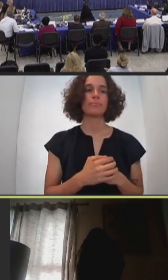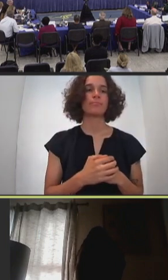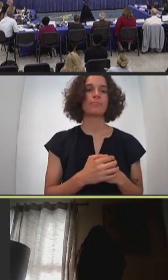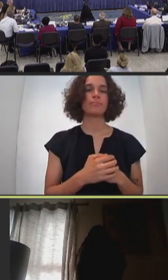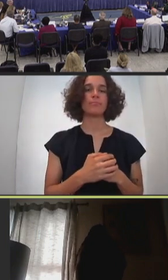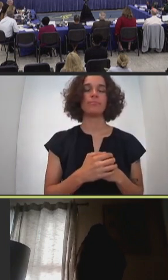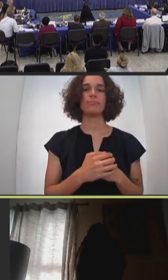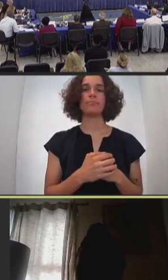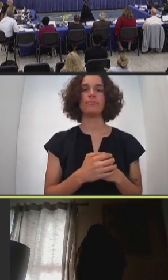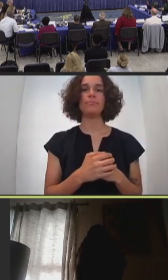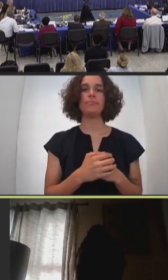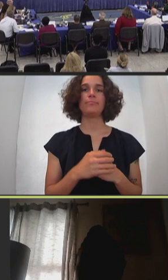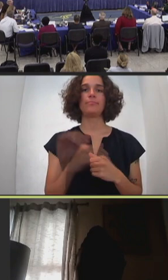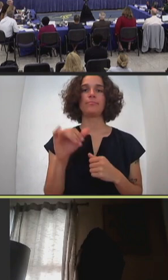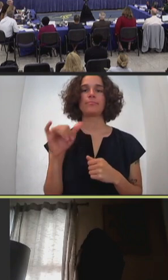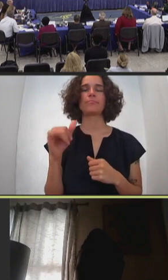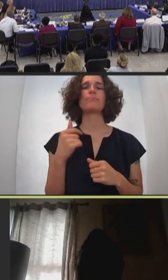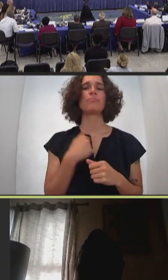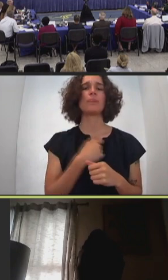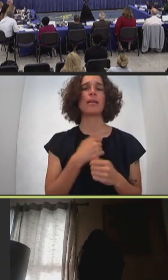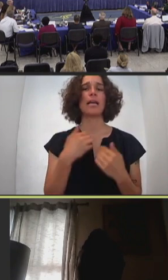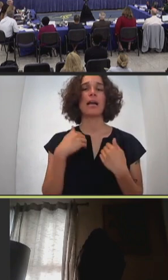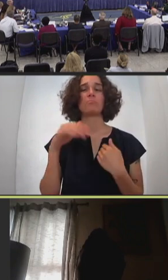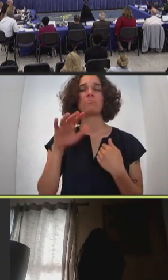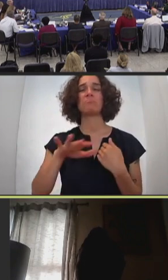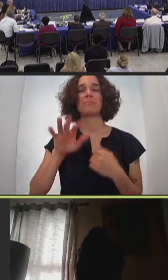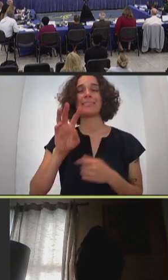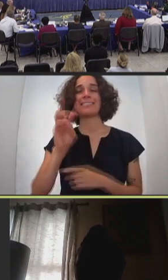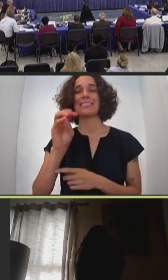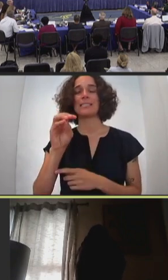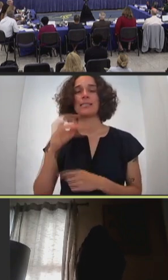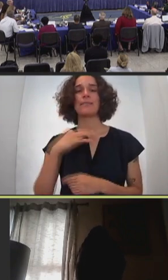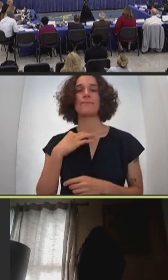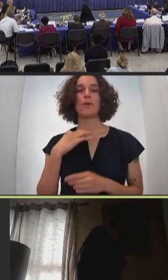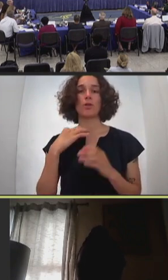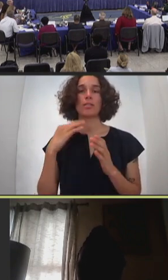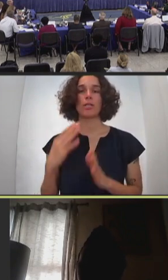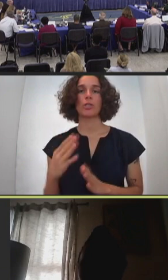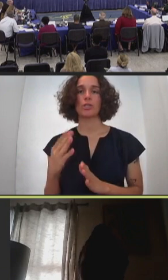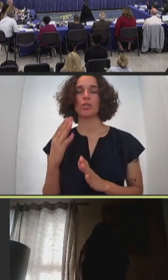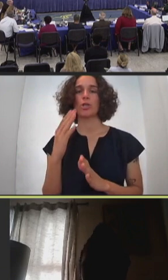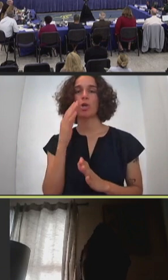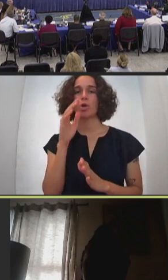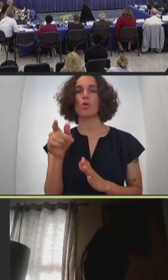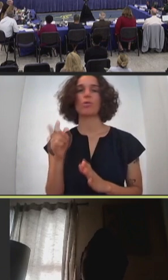60 volunteers specifically attached to the migrant healthcare program,